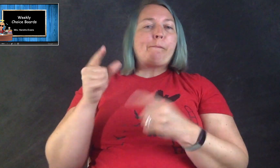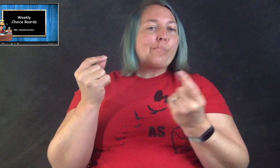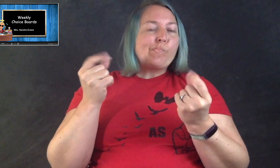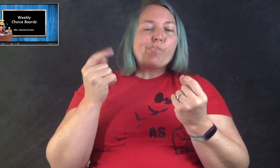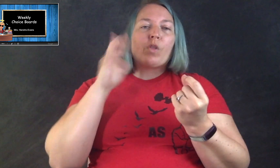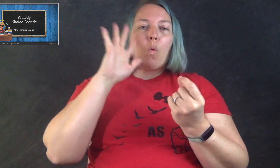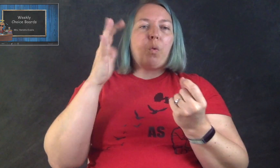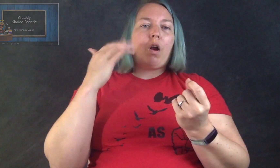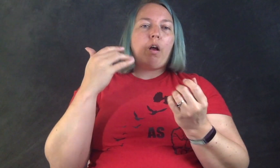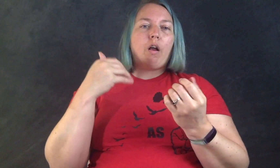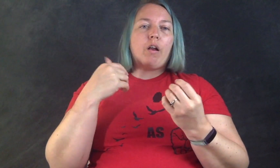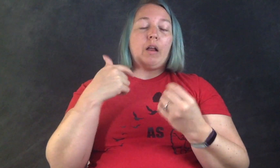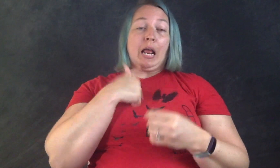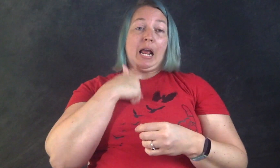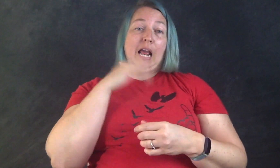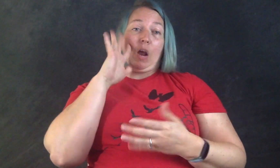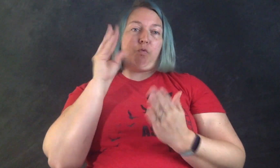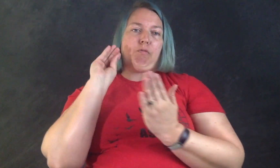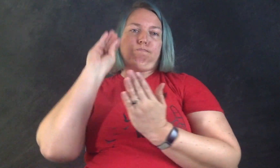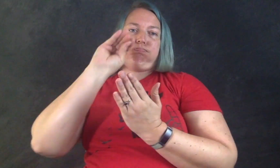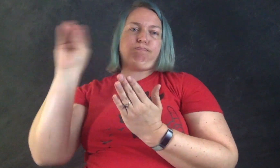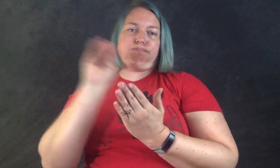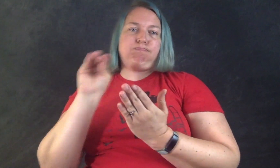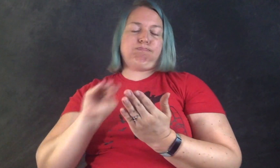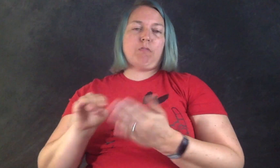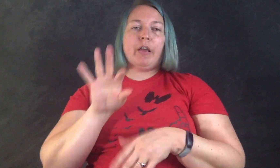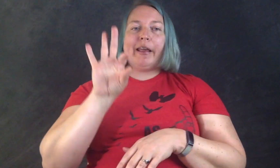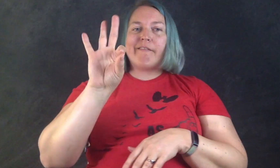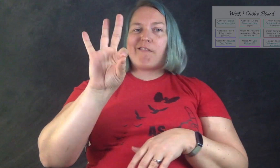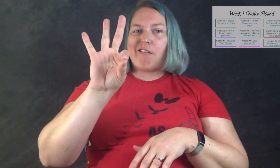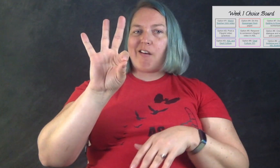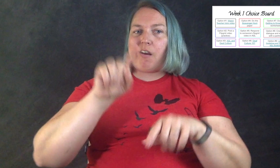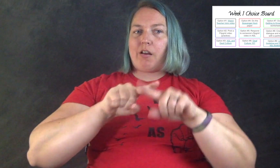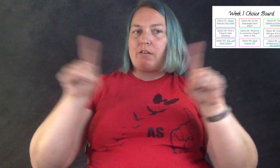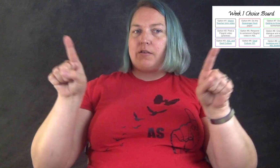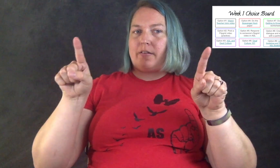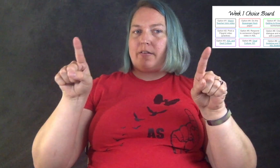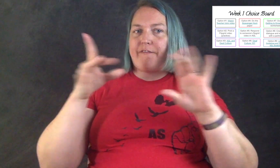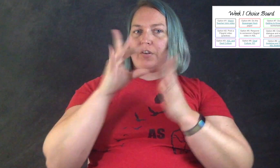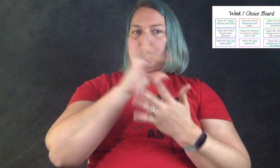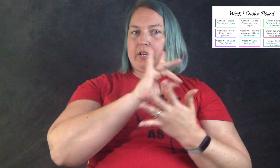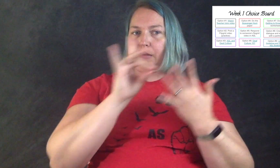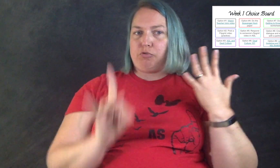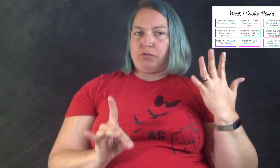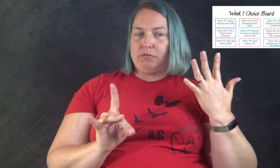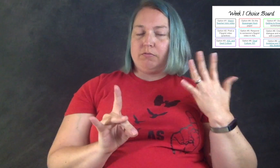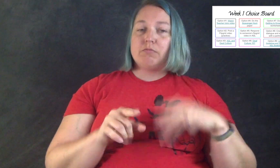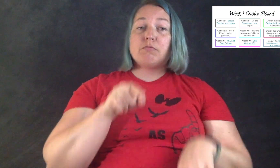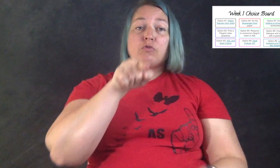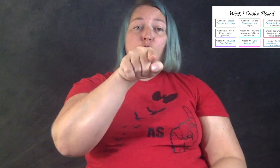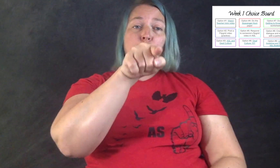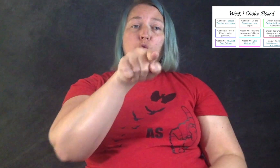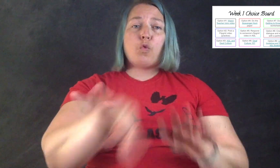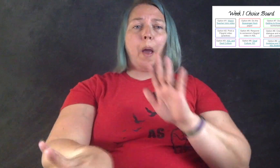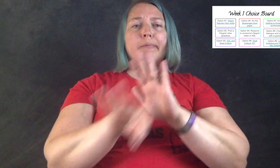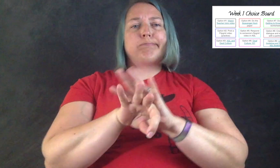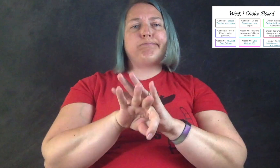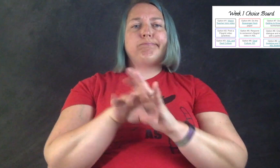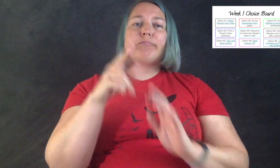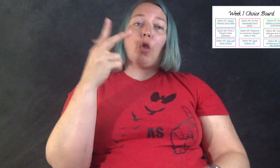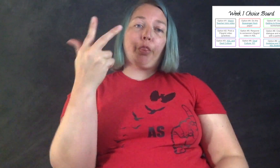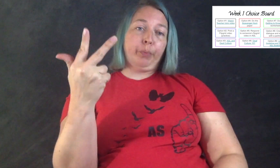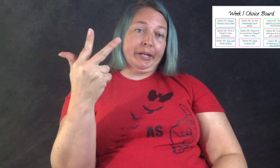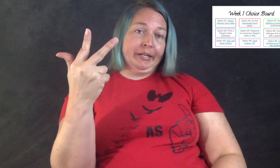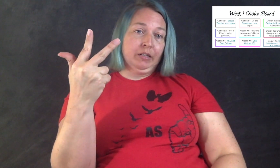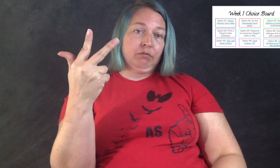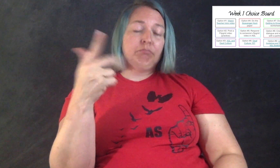What we will do is I will put out 9 different options. You pick 3 that you want to do.